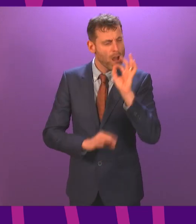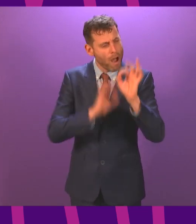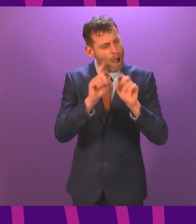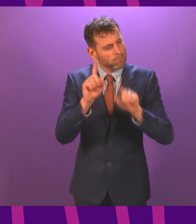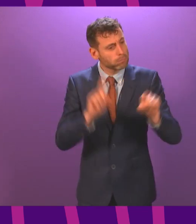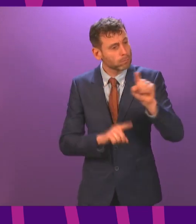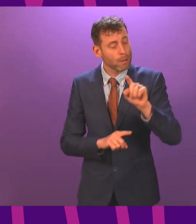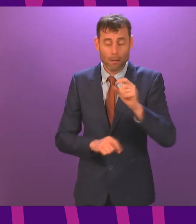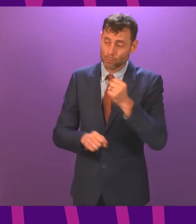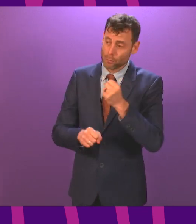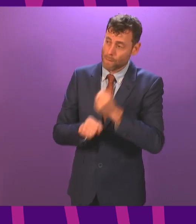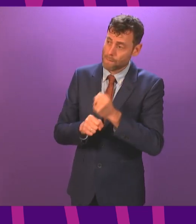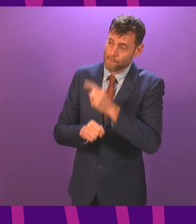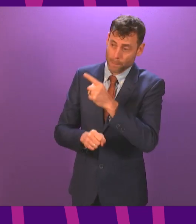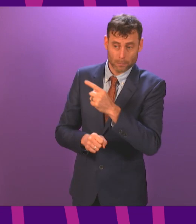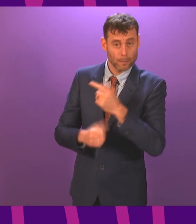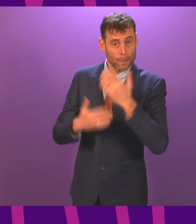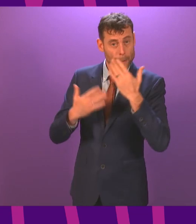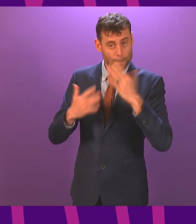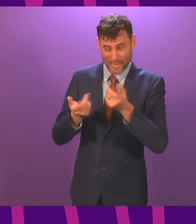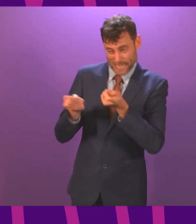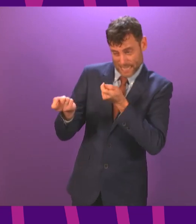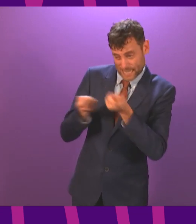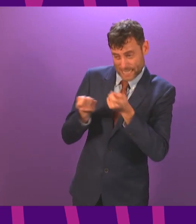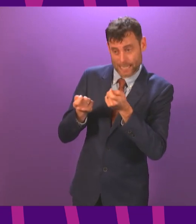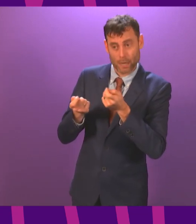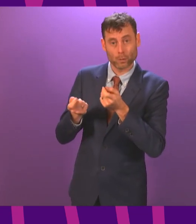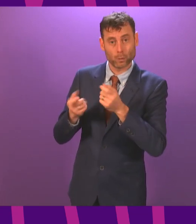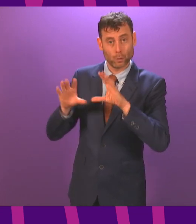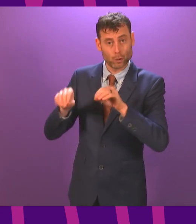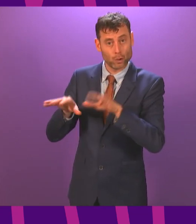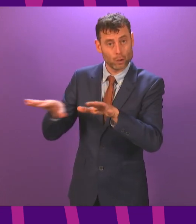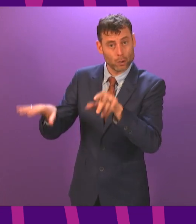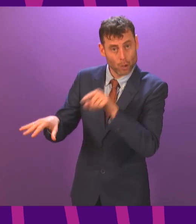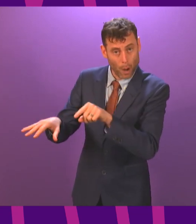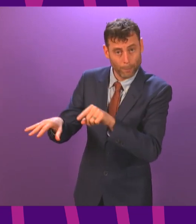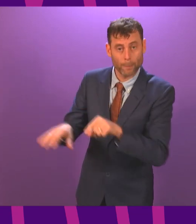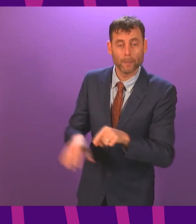efforts to curb the spread of Covid-19 might have been hampered by the public’s weak